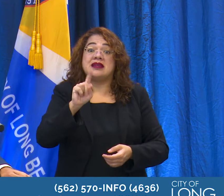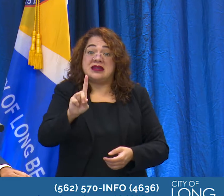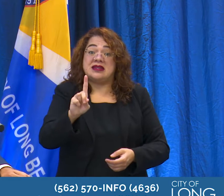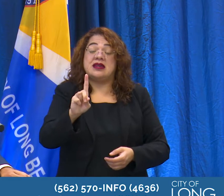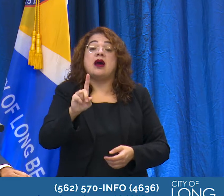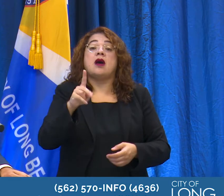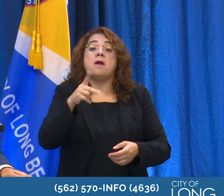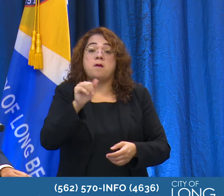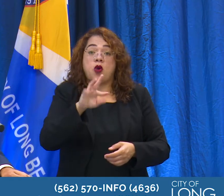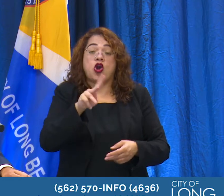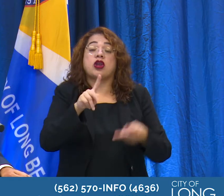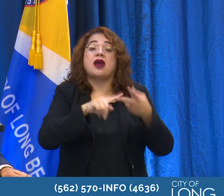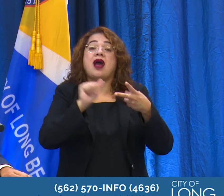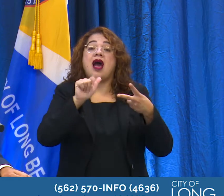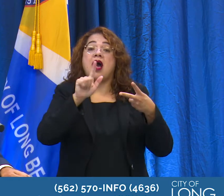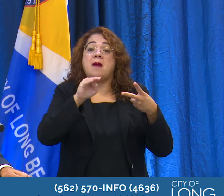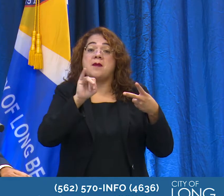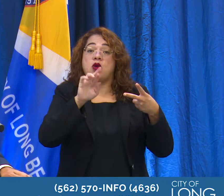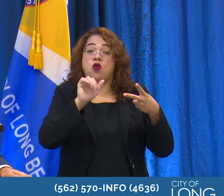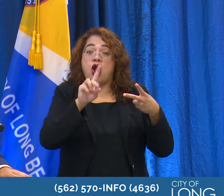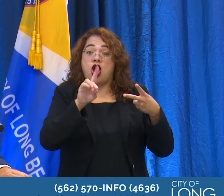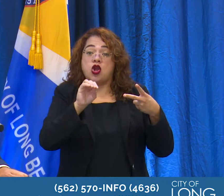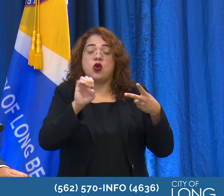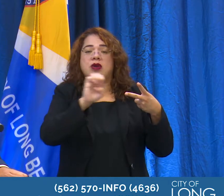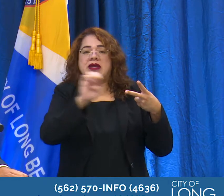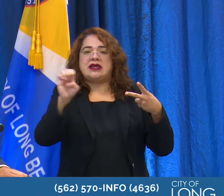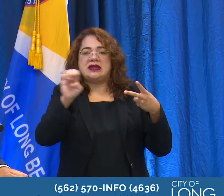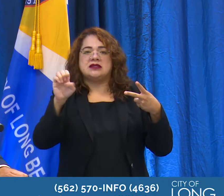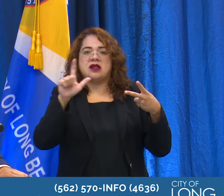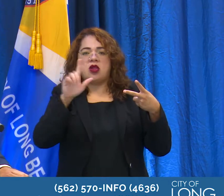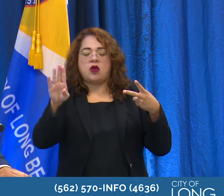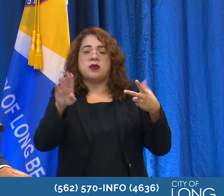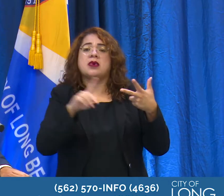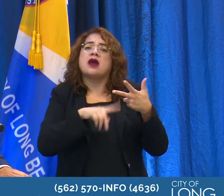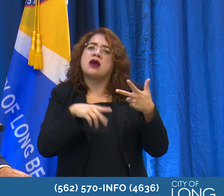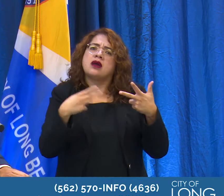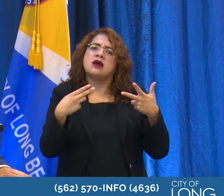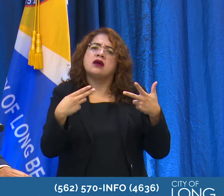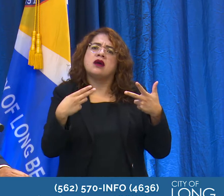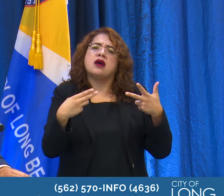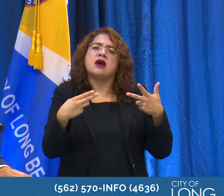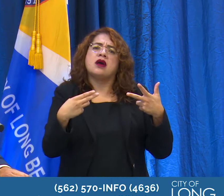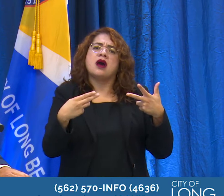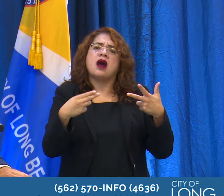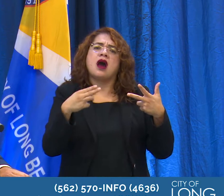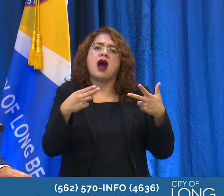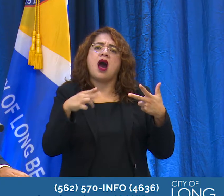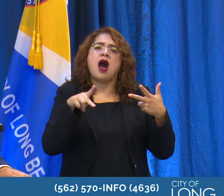in the eastern portion of our city, at Houghton Park in north Long Beach, at the Long Beach